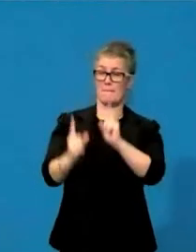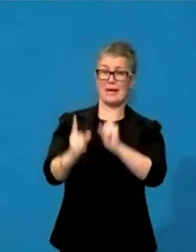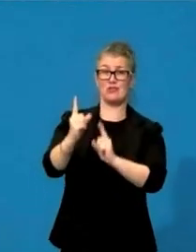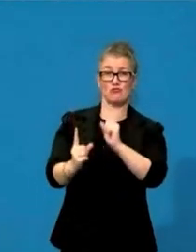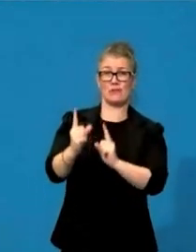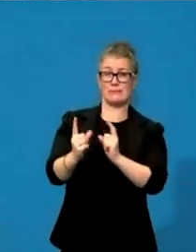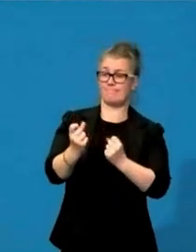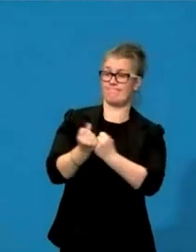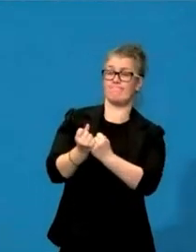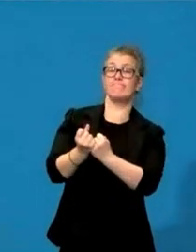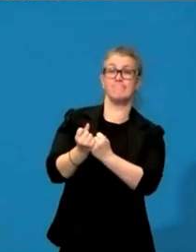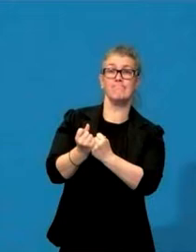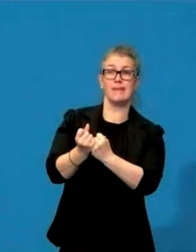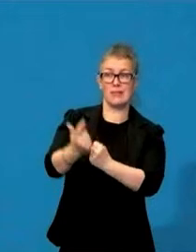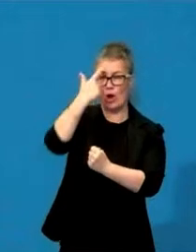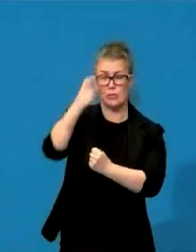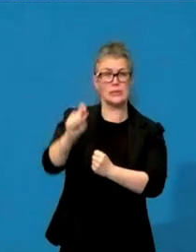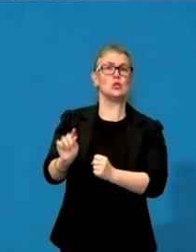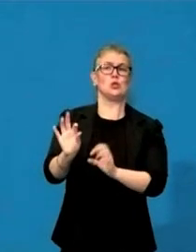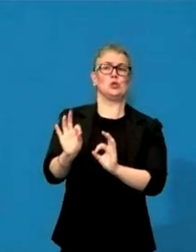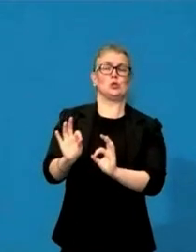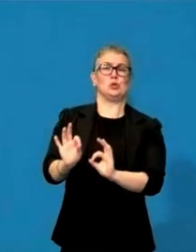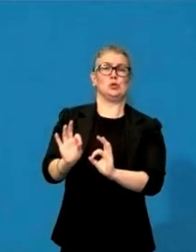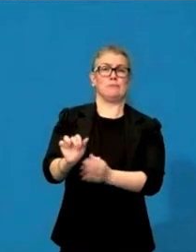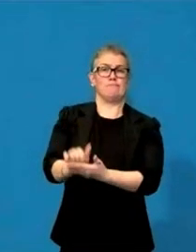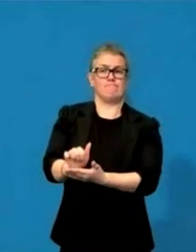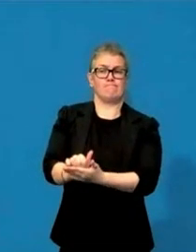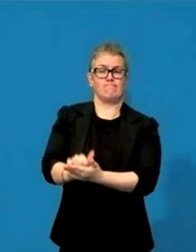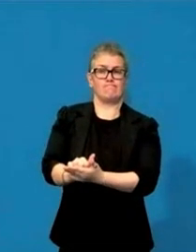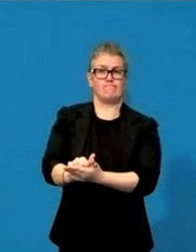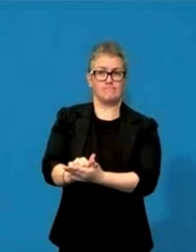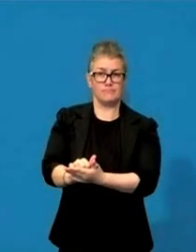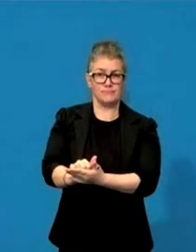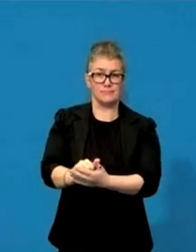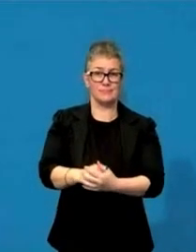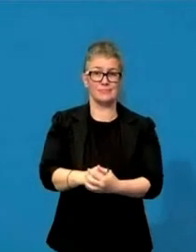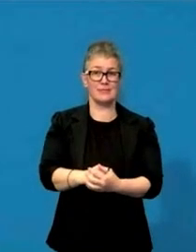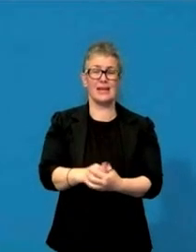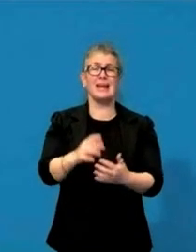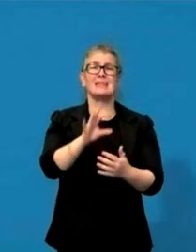grown. You know what I mean? It's more than a mentor, but that's the best way to describe it and I think it's the best